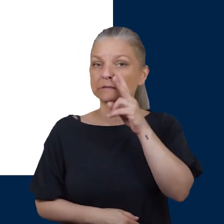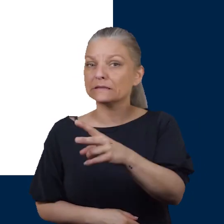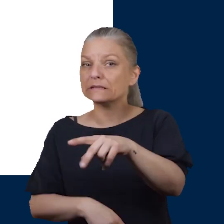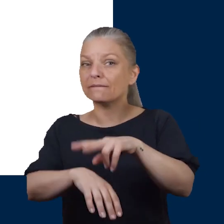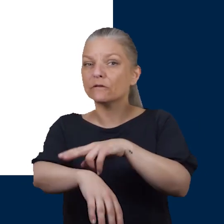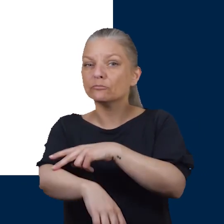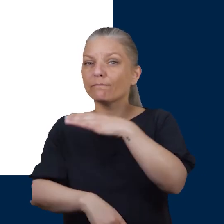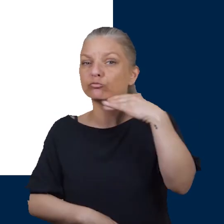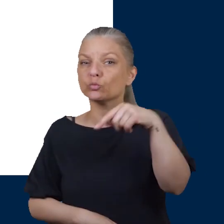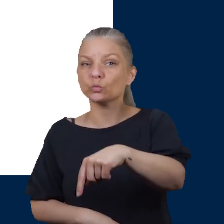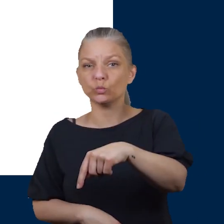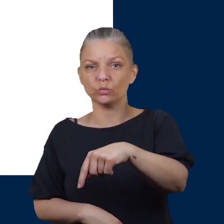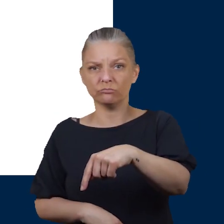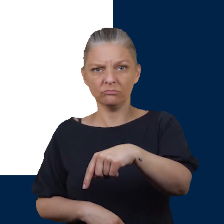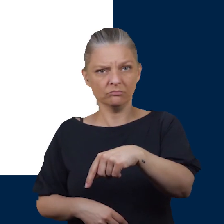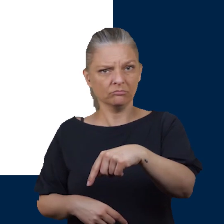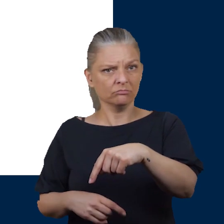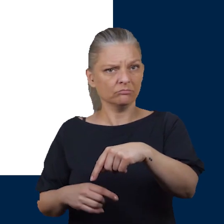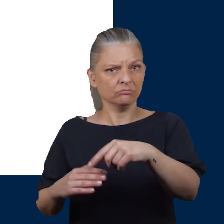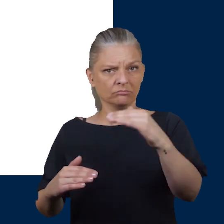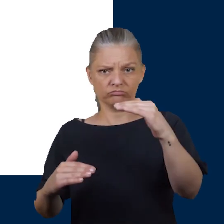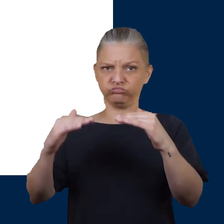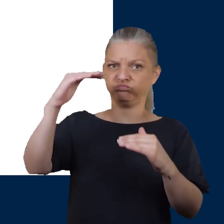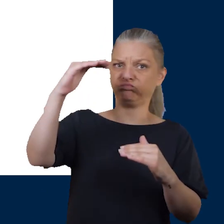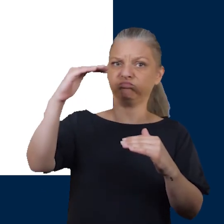You can see that vegetables and fruits should make up half of your intake